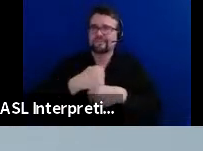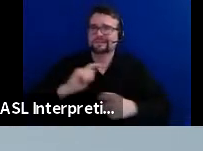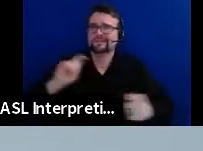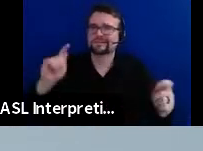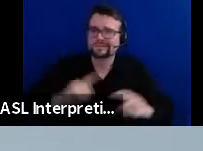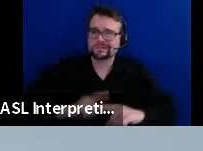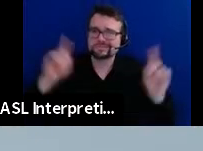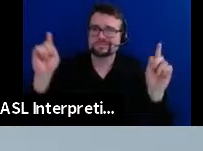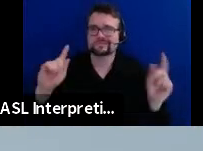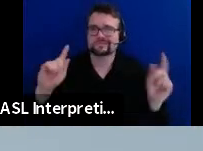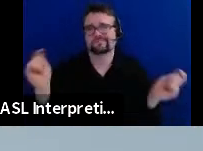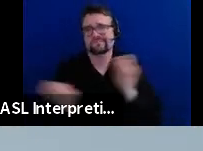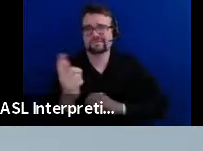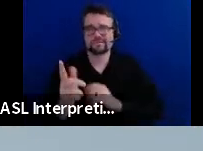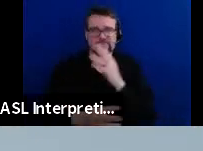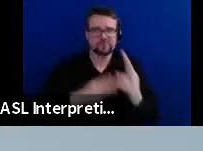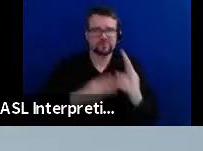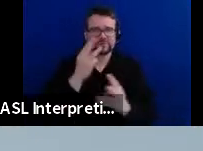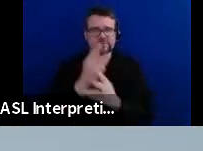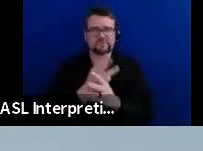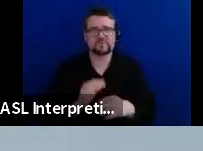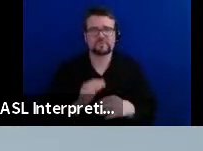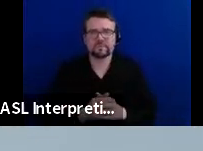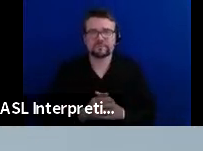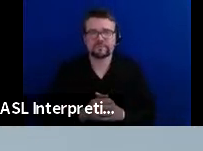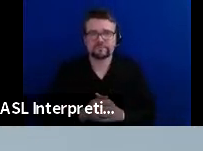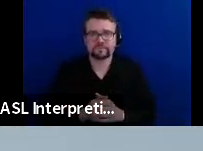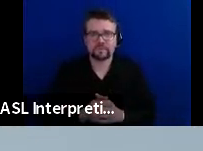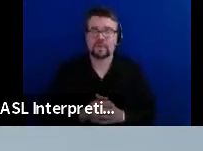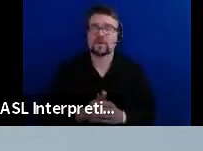WE HAVE MOVED FROM THE LEGACY OF MY ORIGINAL MAN IN MOTION TOUR